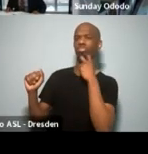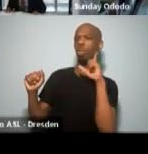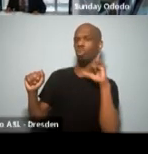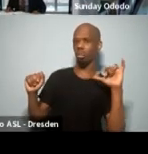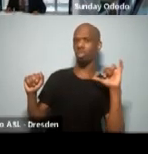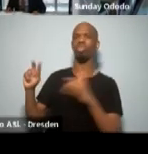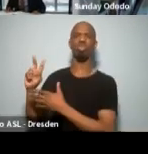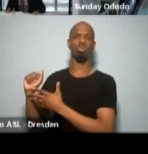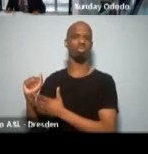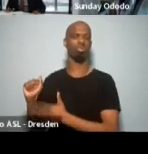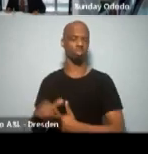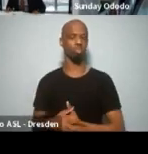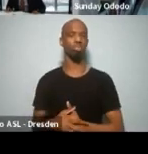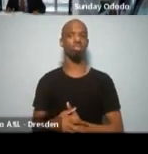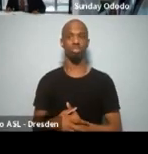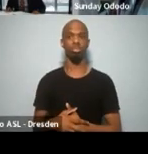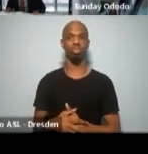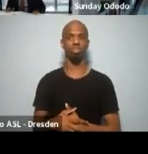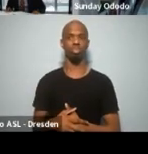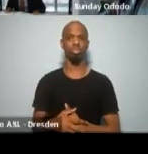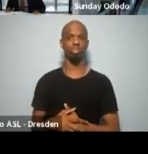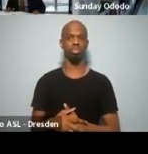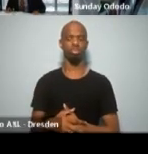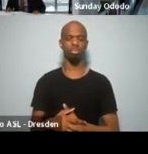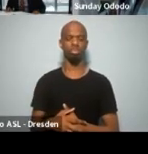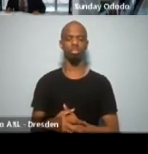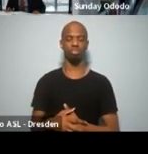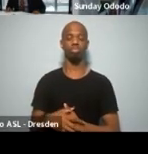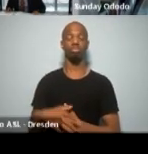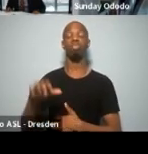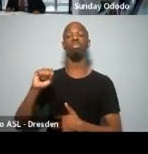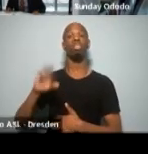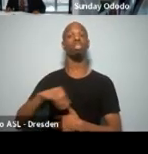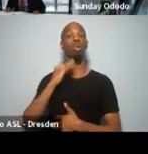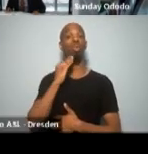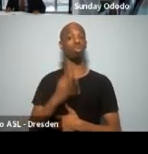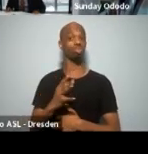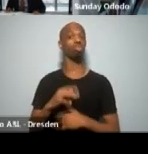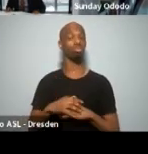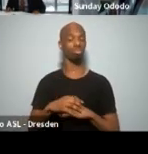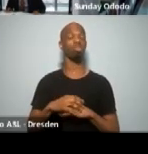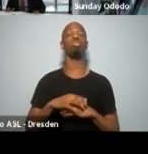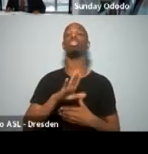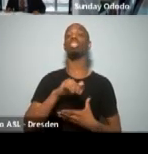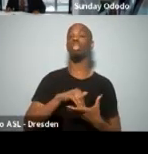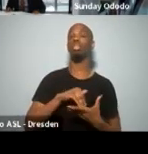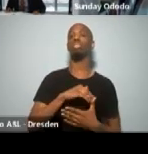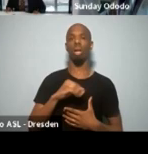The center under the current director, Dr. Taiwo Afolabi,